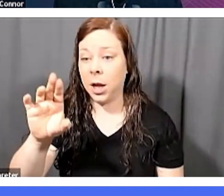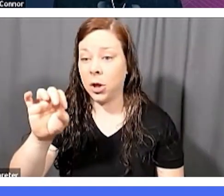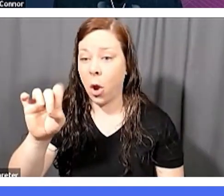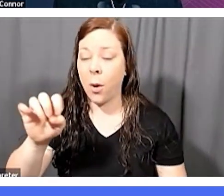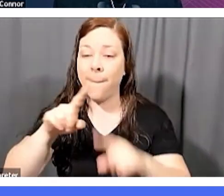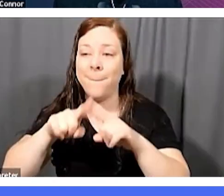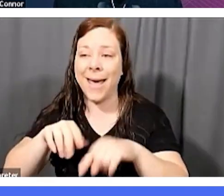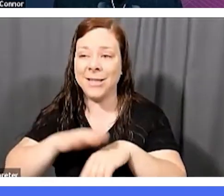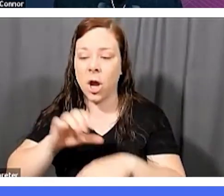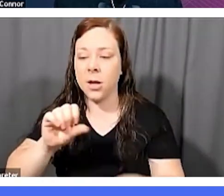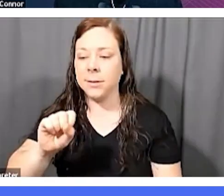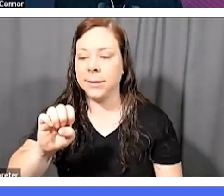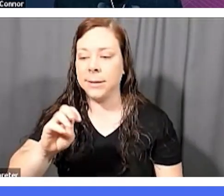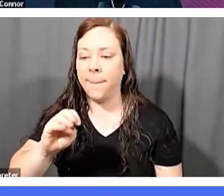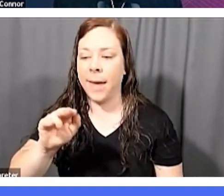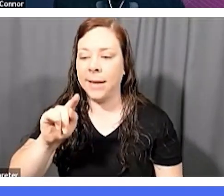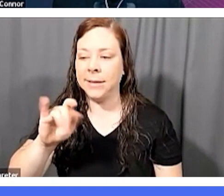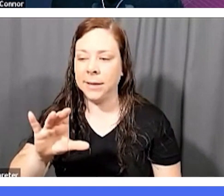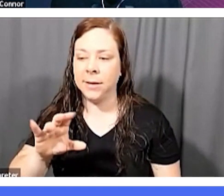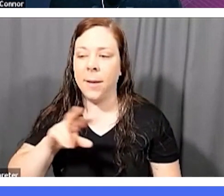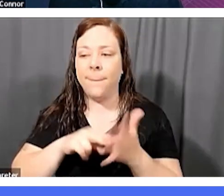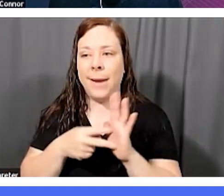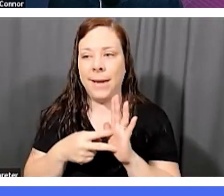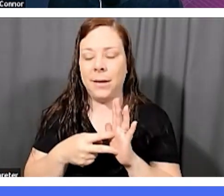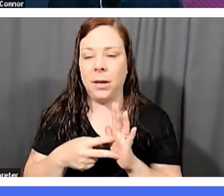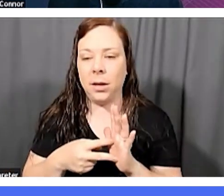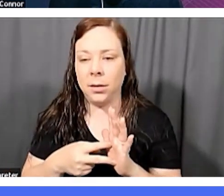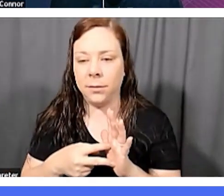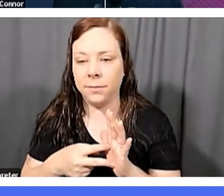So that's based on its meaning and its significance to us.